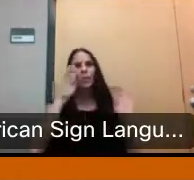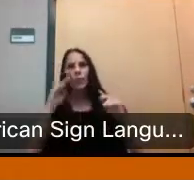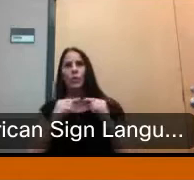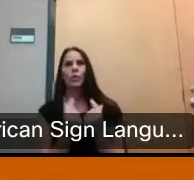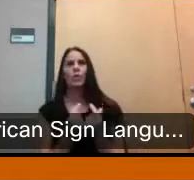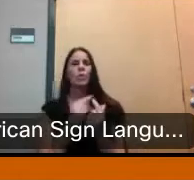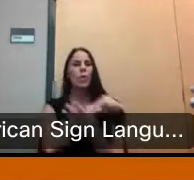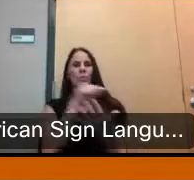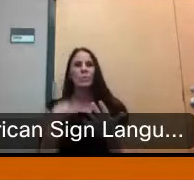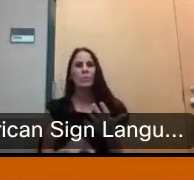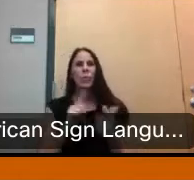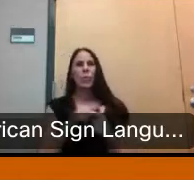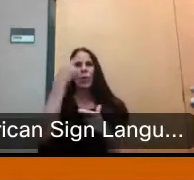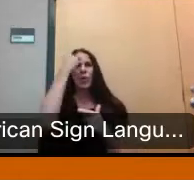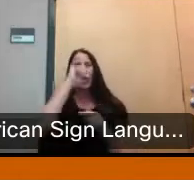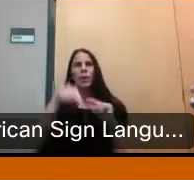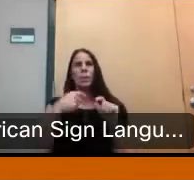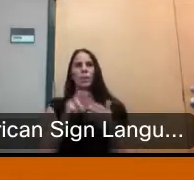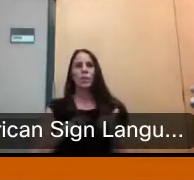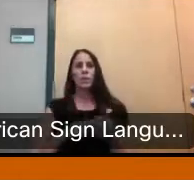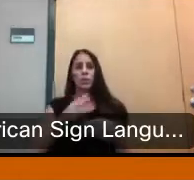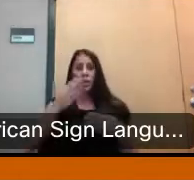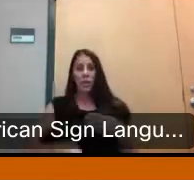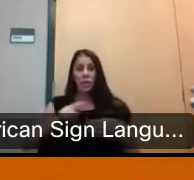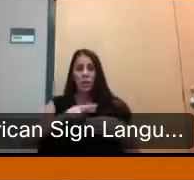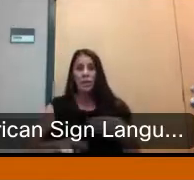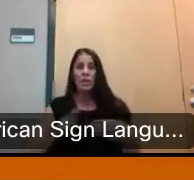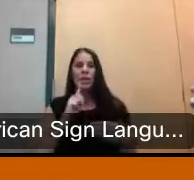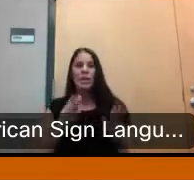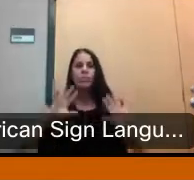about research. The end result of that is a giant pile of data.